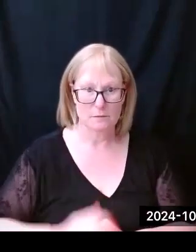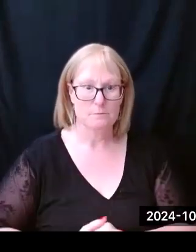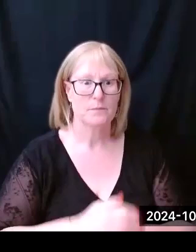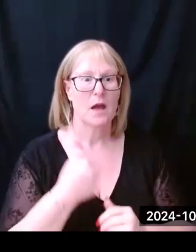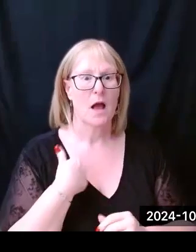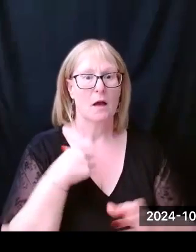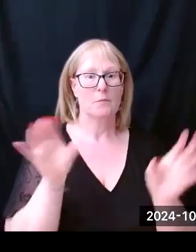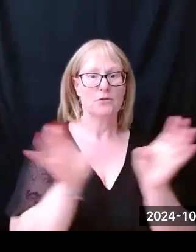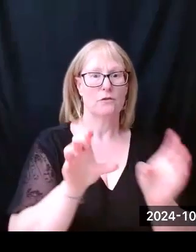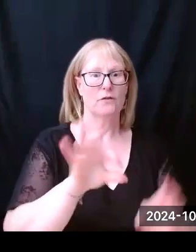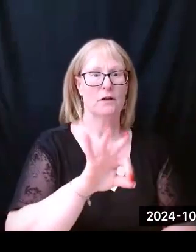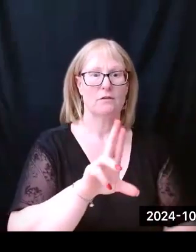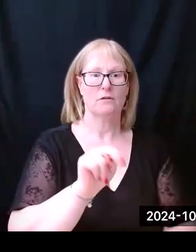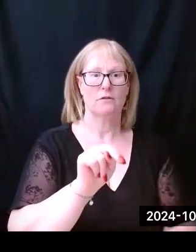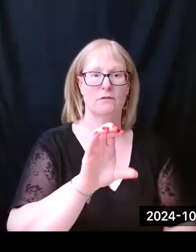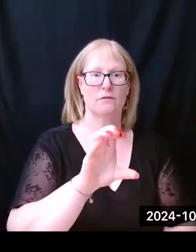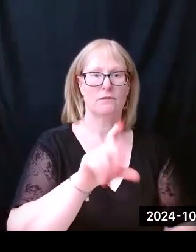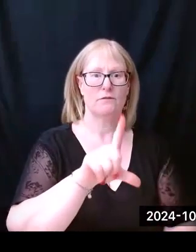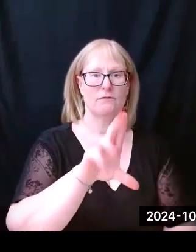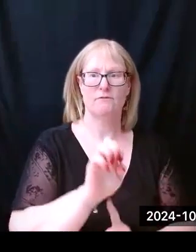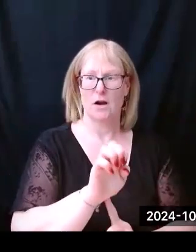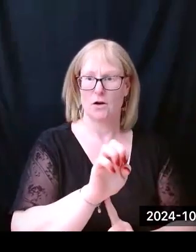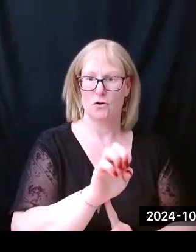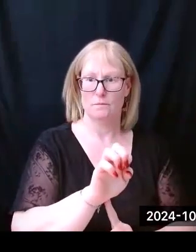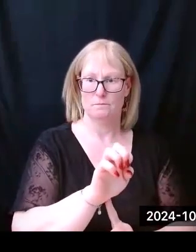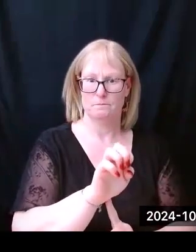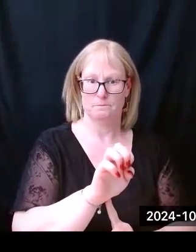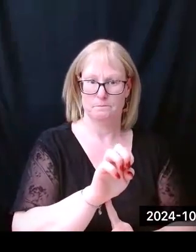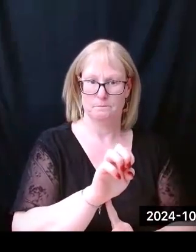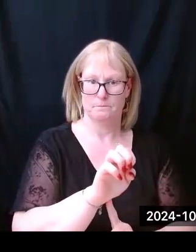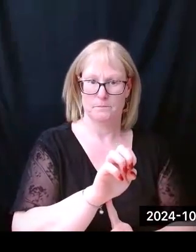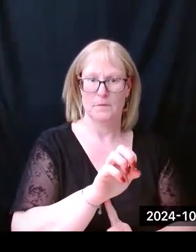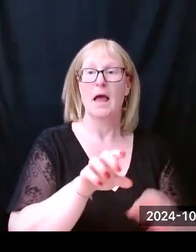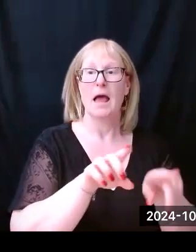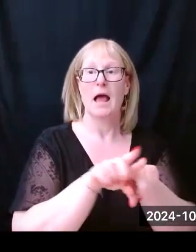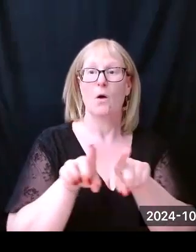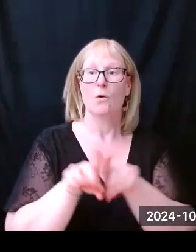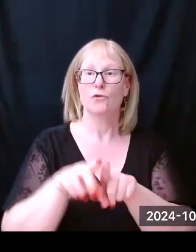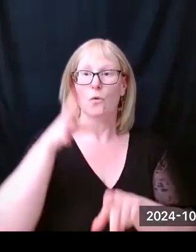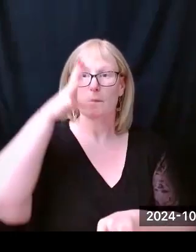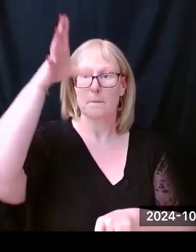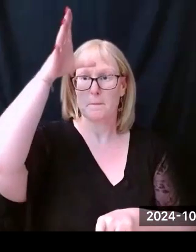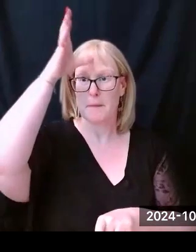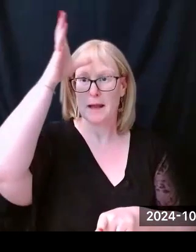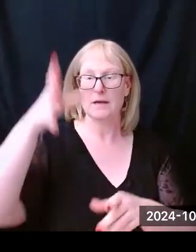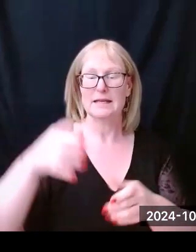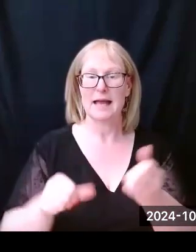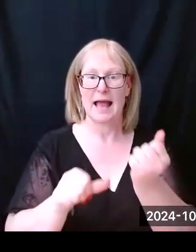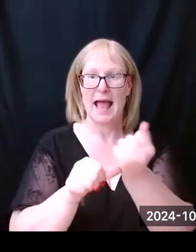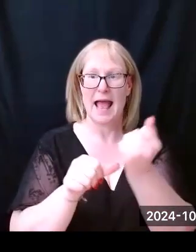I have the sign given to me by my sister. I'm also a parent ally, so when I work in this field,